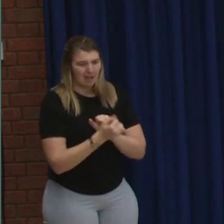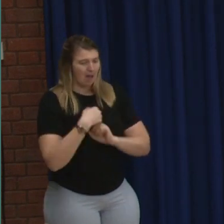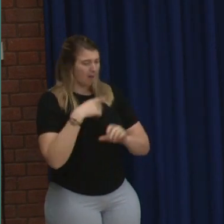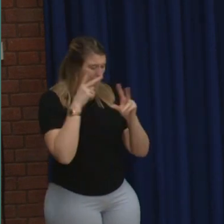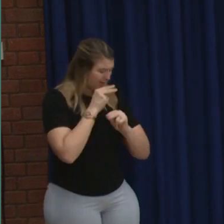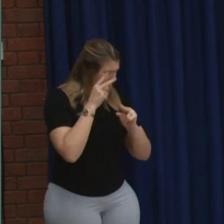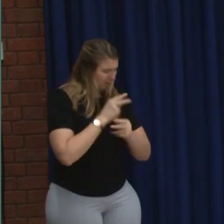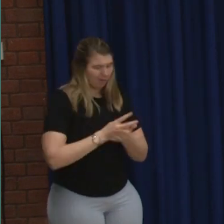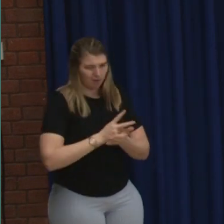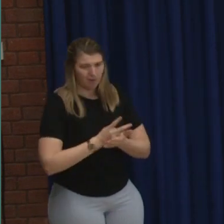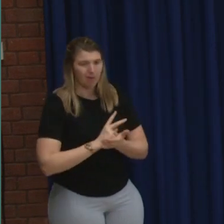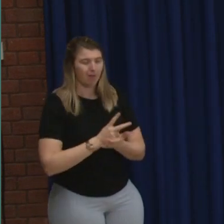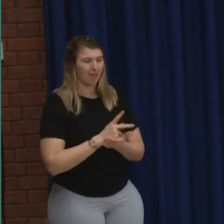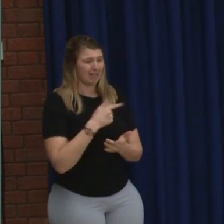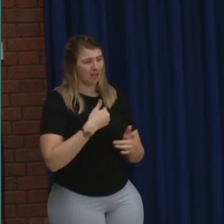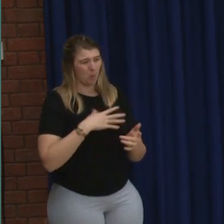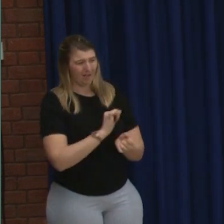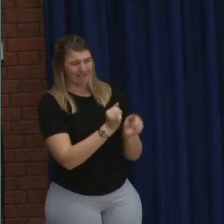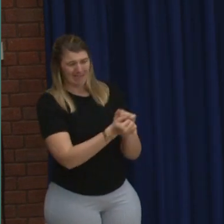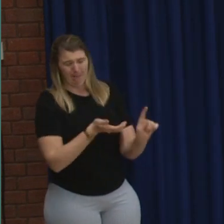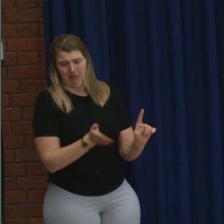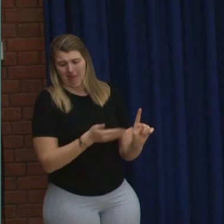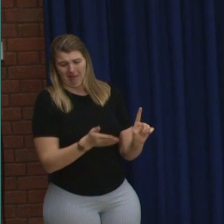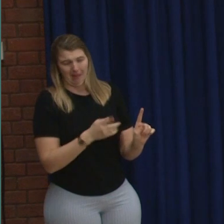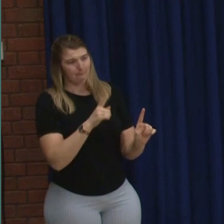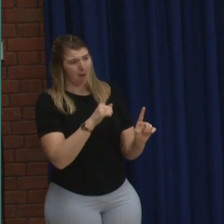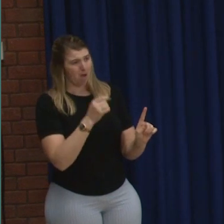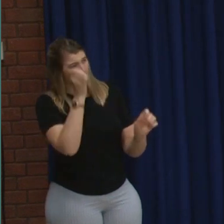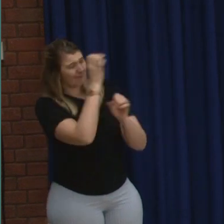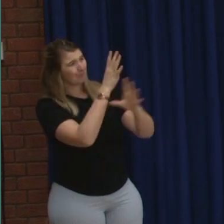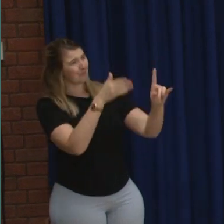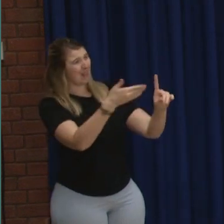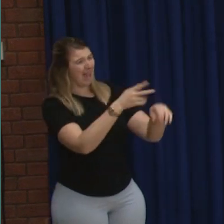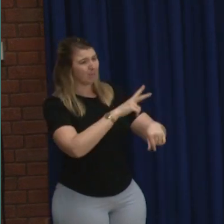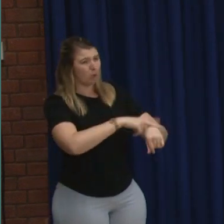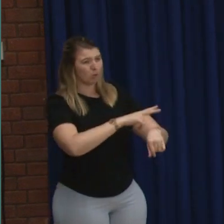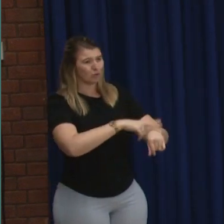and I wanted to be a doctor so this was going to be problematic for me. Even at University,